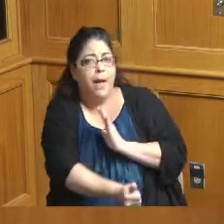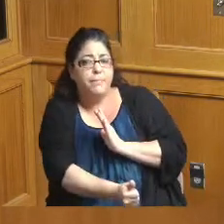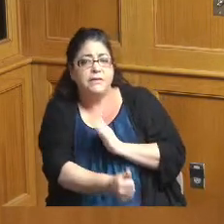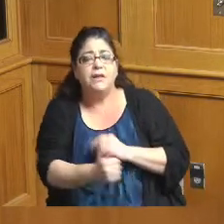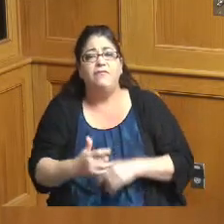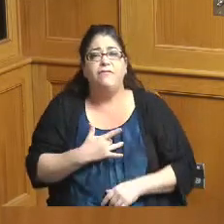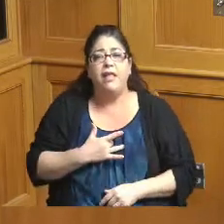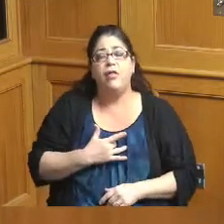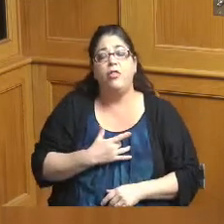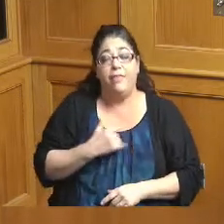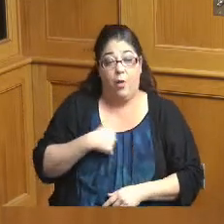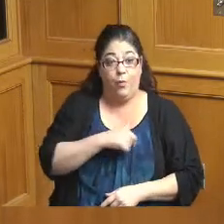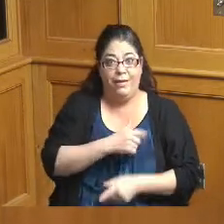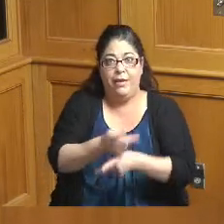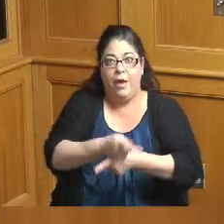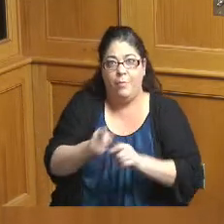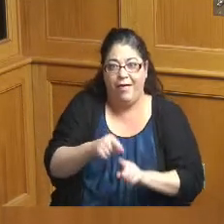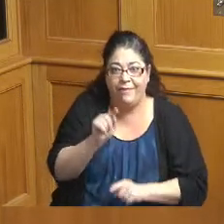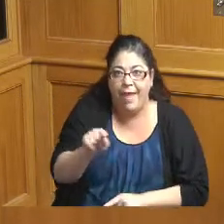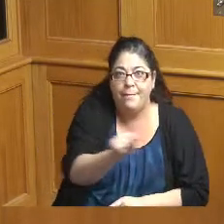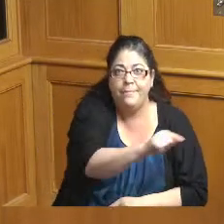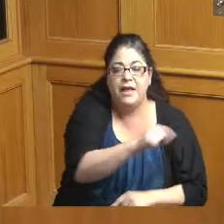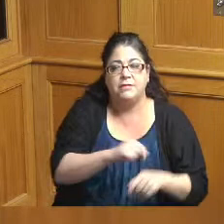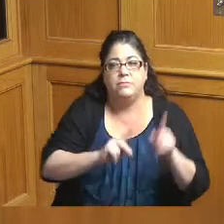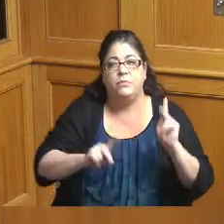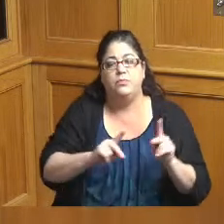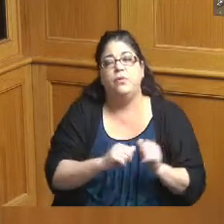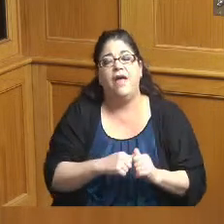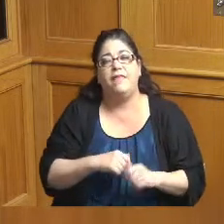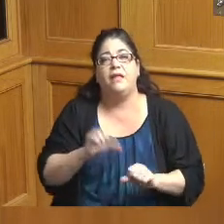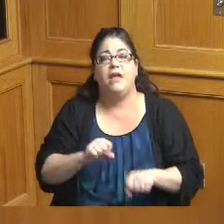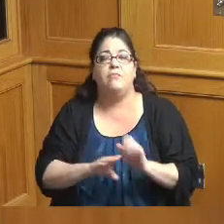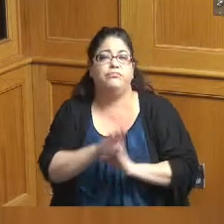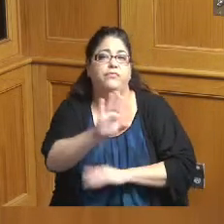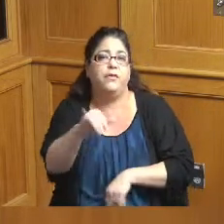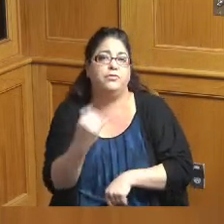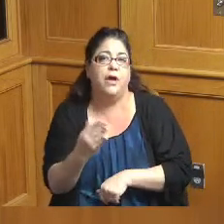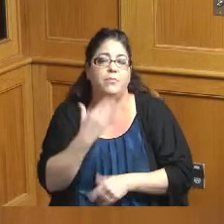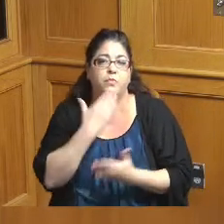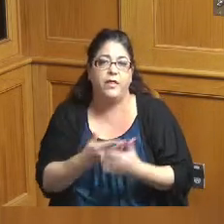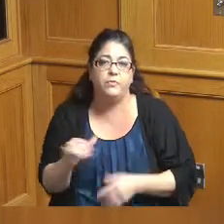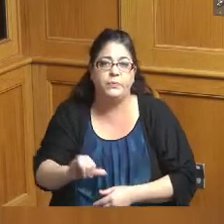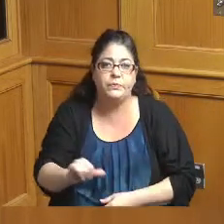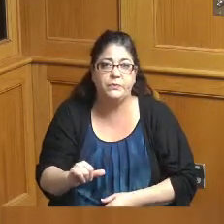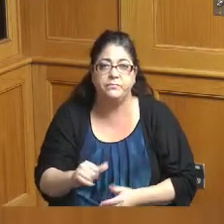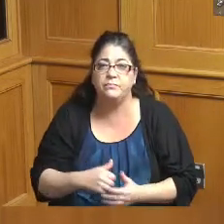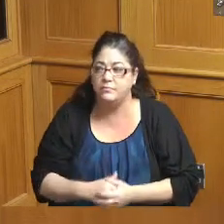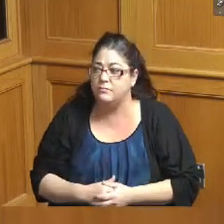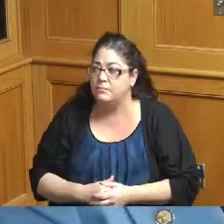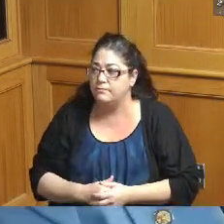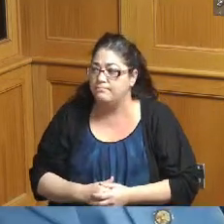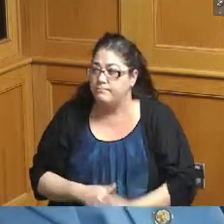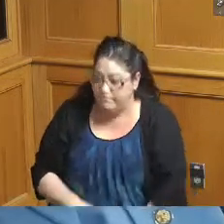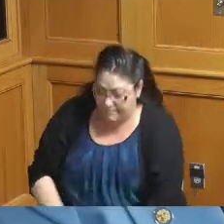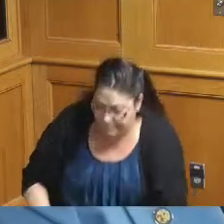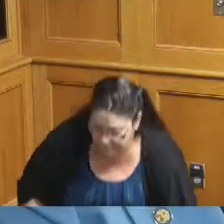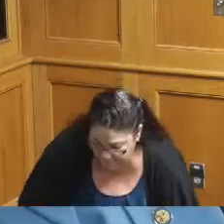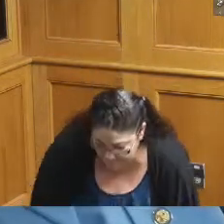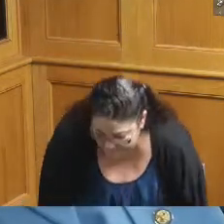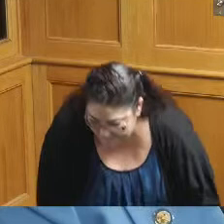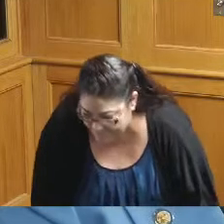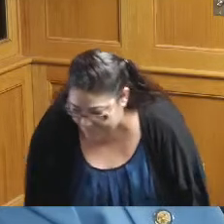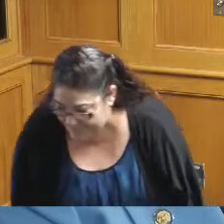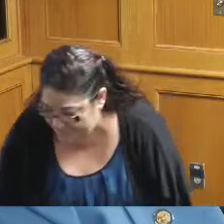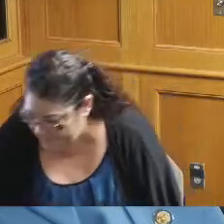about and able to do the job well that's great and what about incentives if employer I mean they